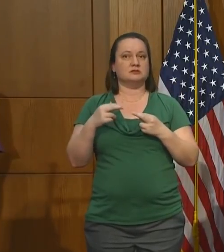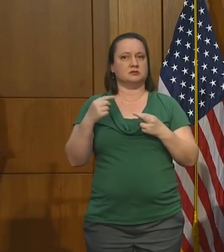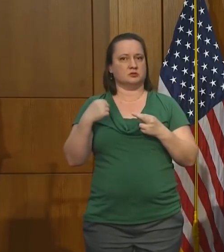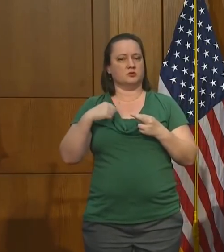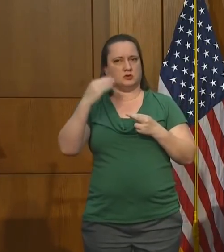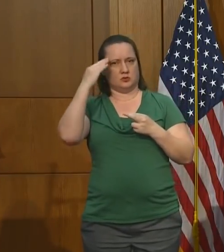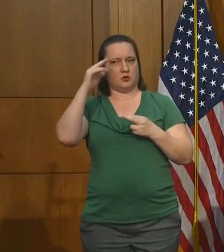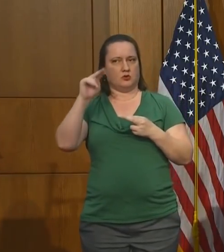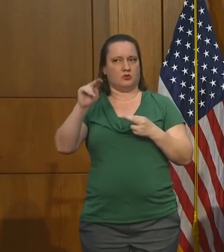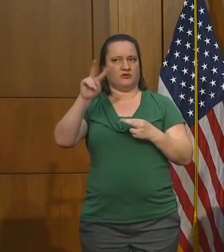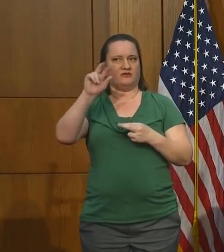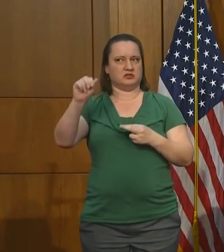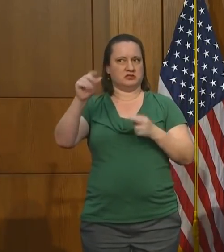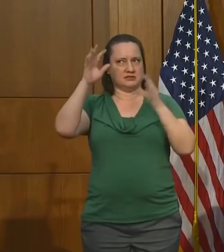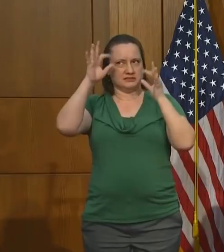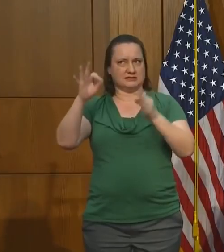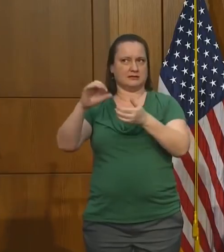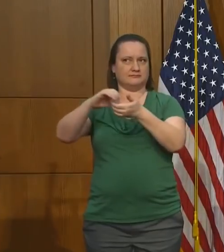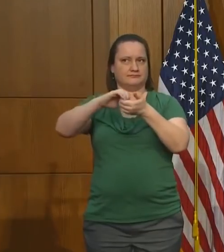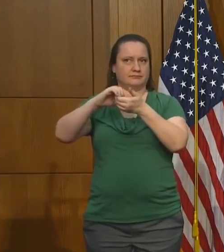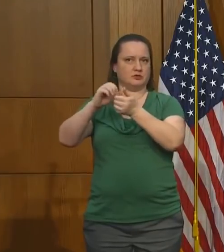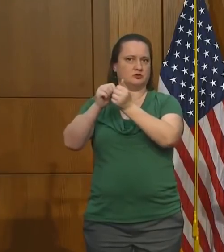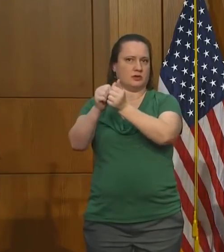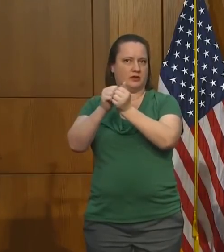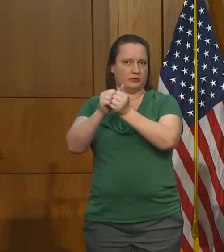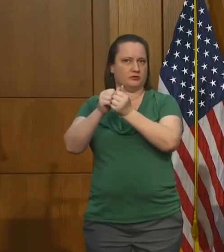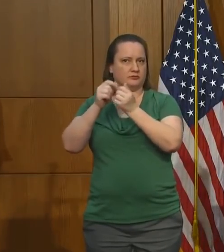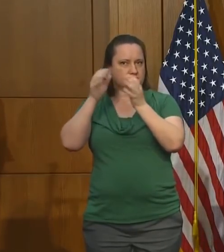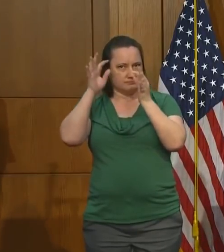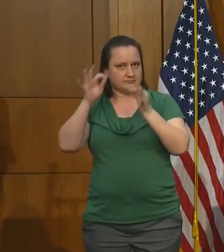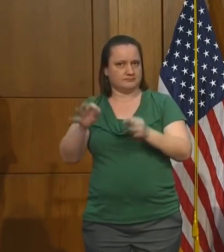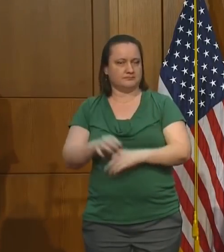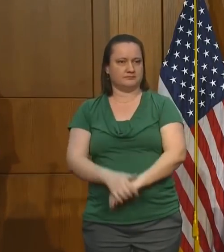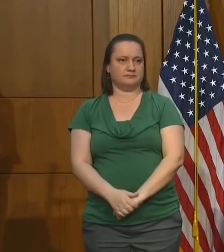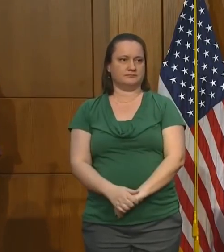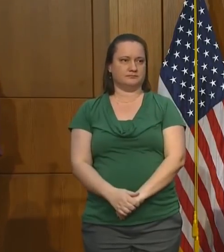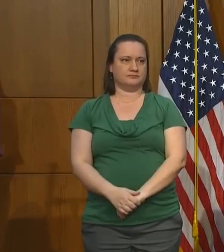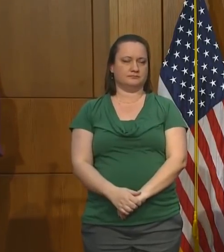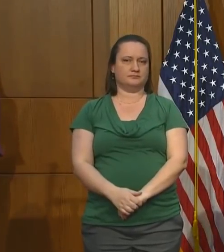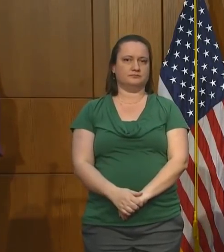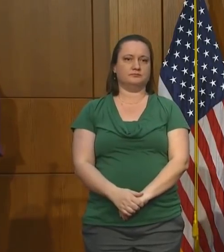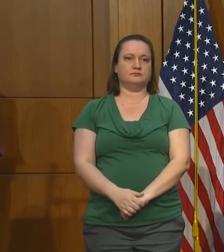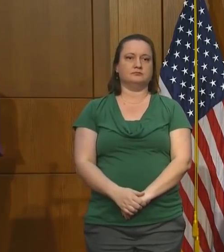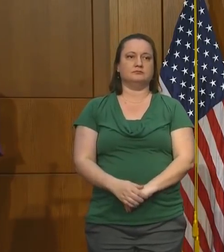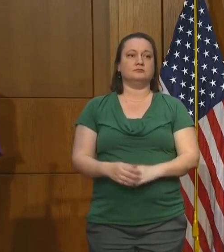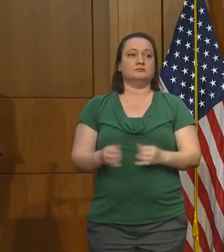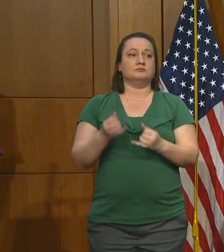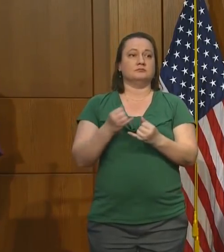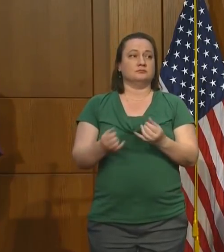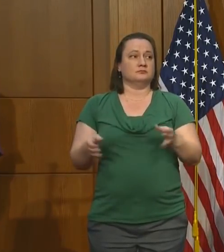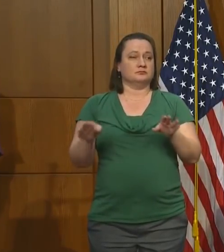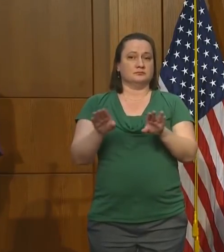NUMBER OF ADVERSE OPINIONS ABOUT HOW TO MOVE FORWARD ON AN ISSUE TERMS OF. REGIONS WE'VE